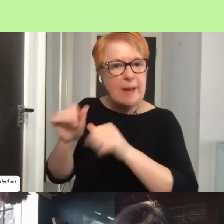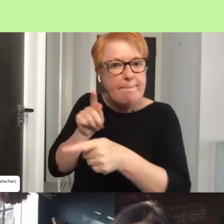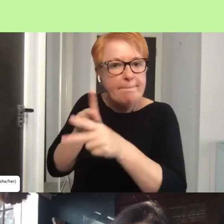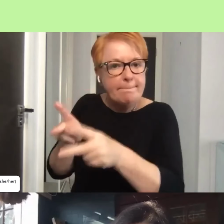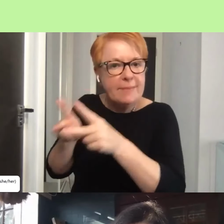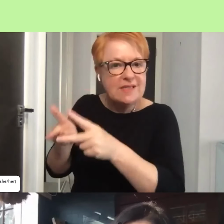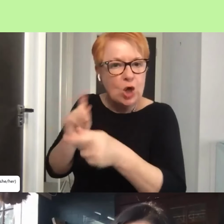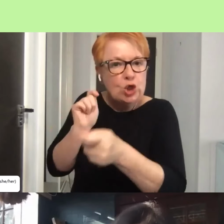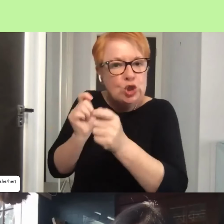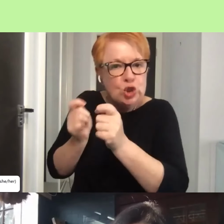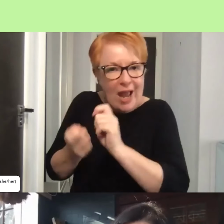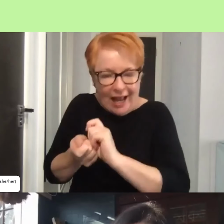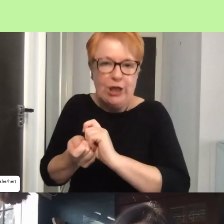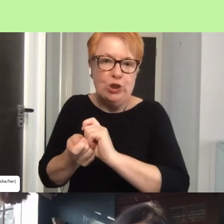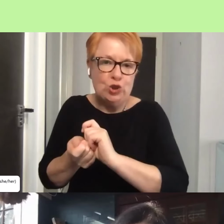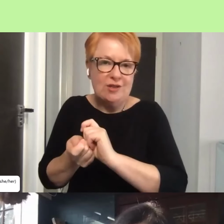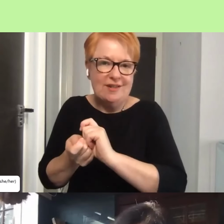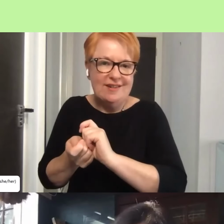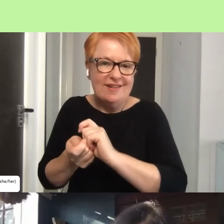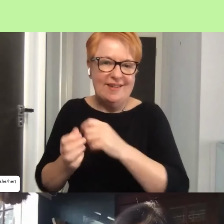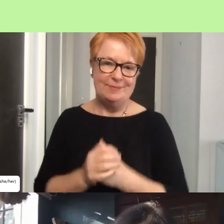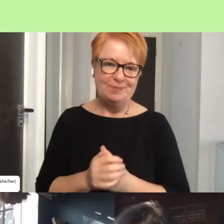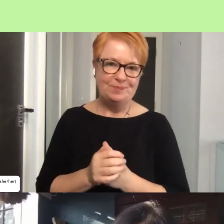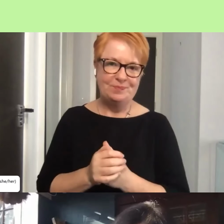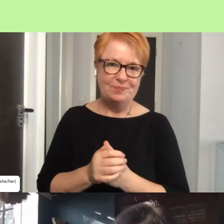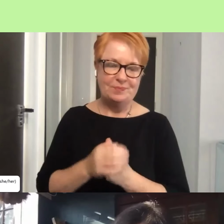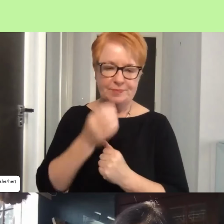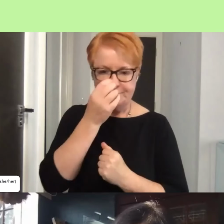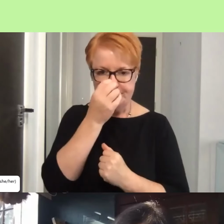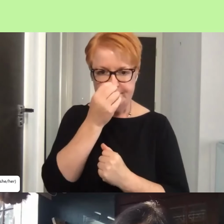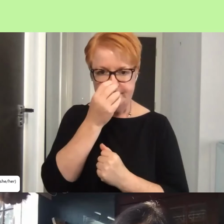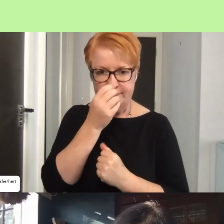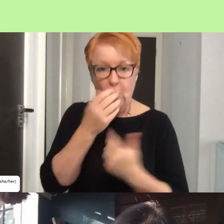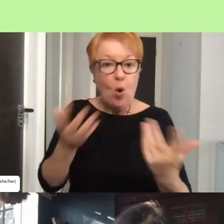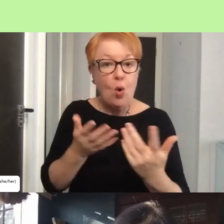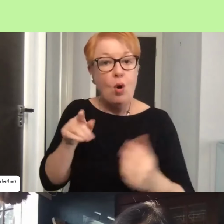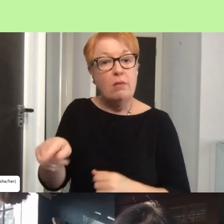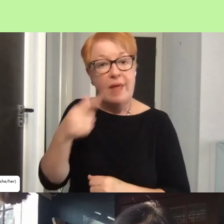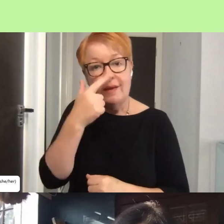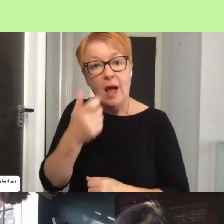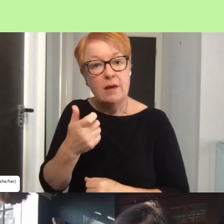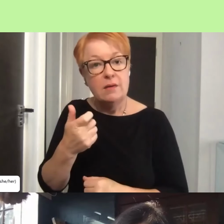the institution, or at least show that during that collaboration, at least that institution